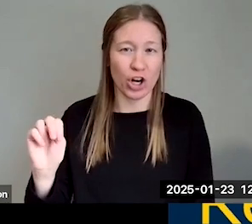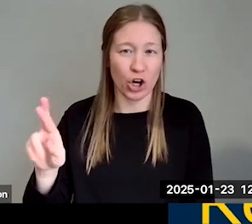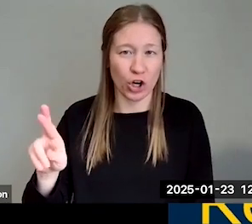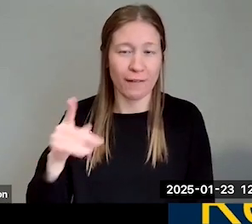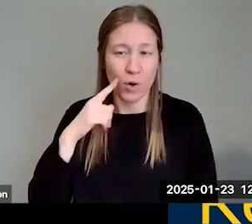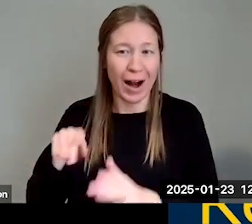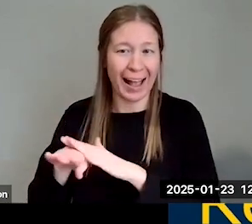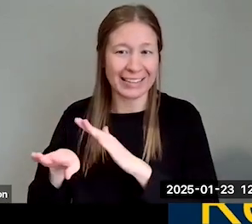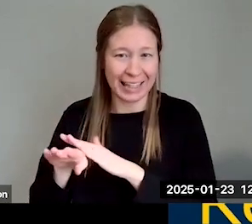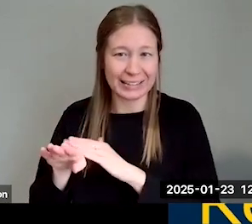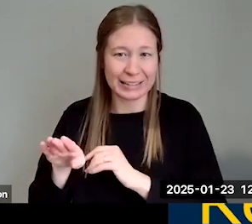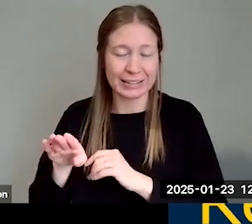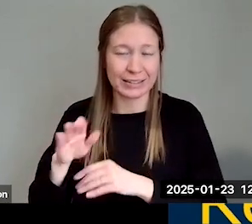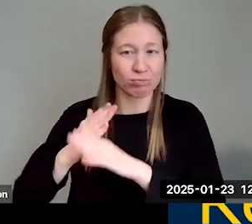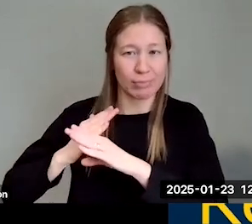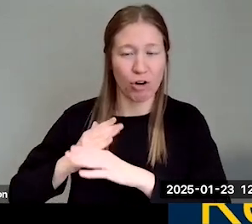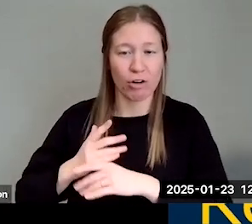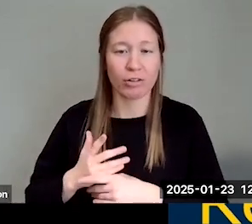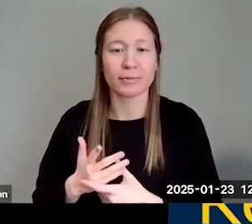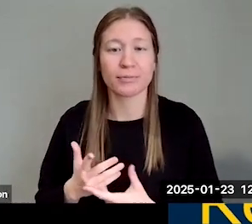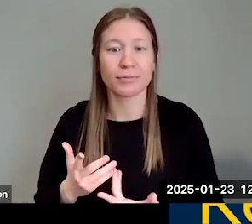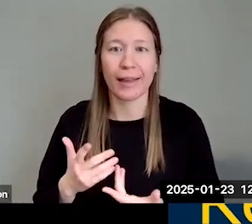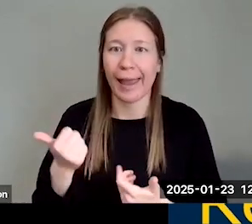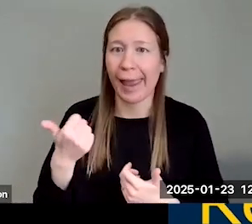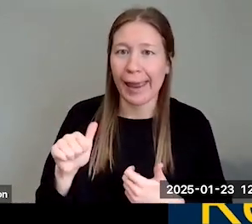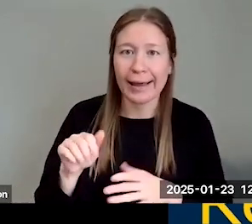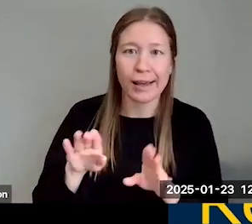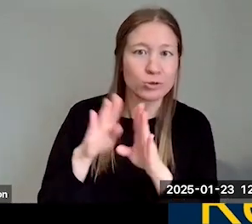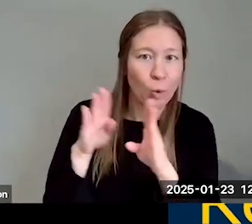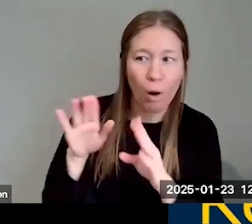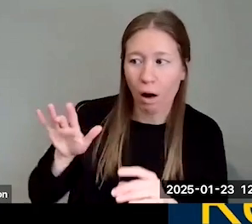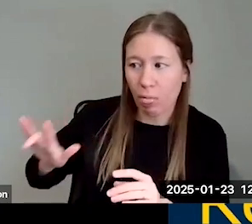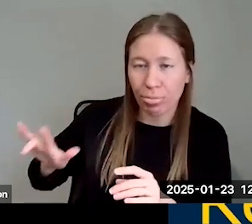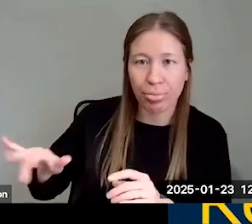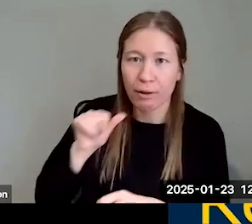or elevators that are out of service, cracked pavement that causes tripping hazards,